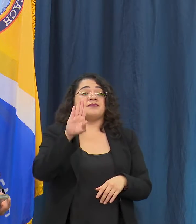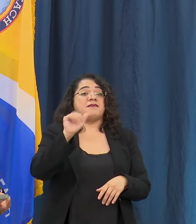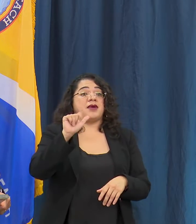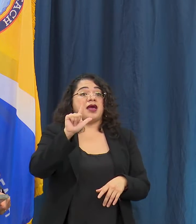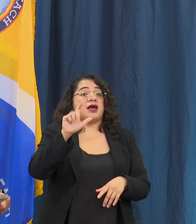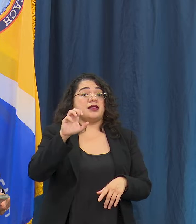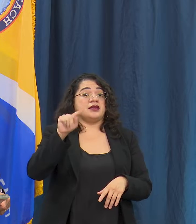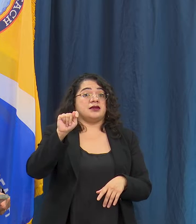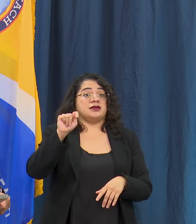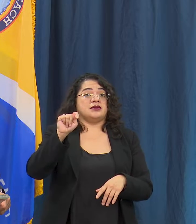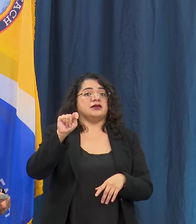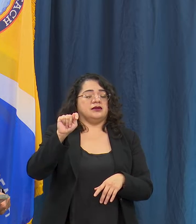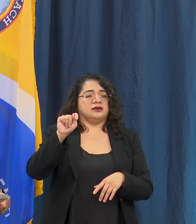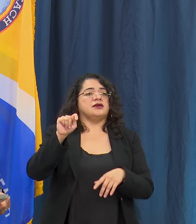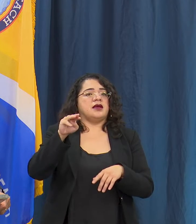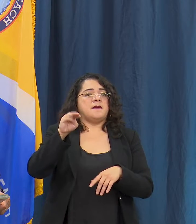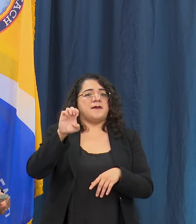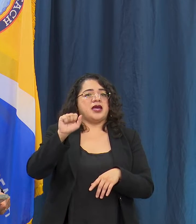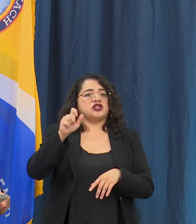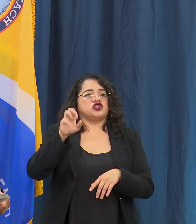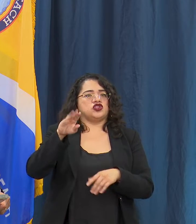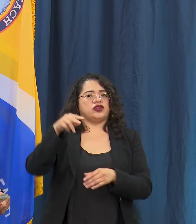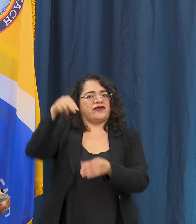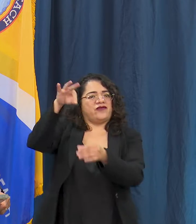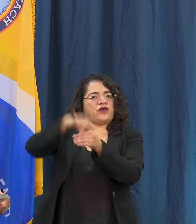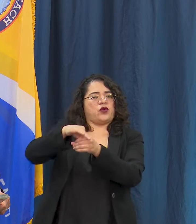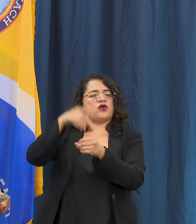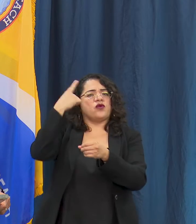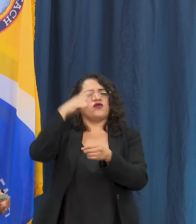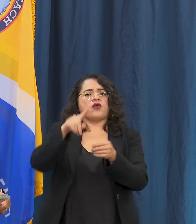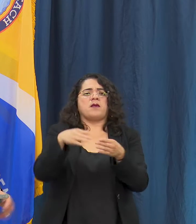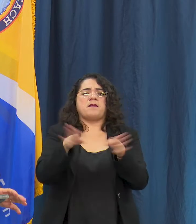public safety. As far as moving forward, we're gonna have to take